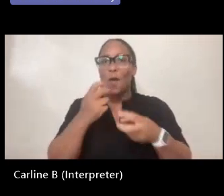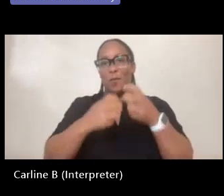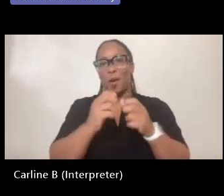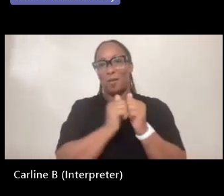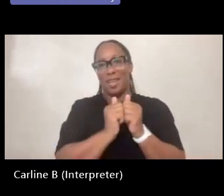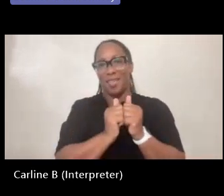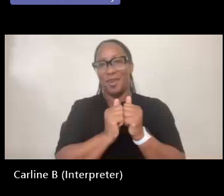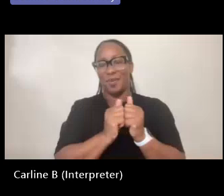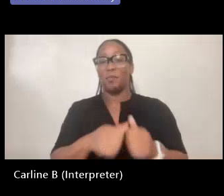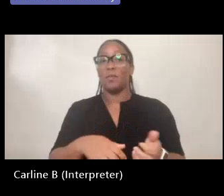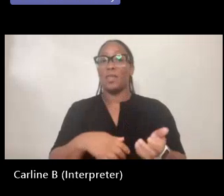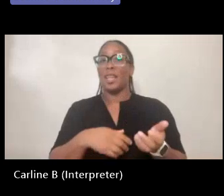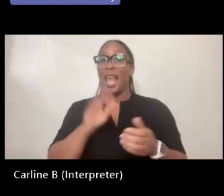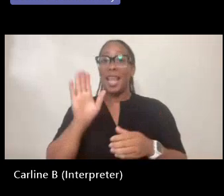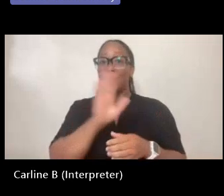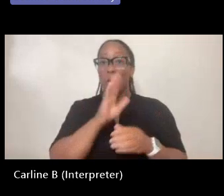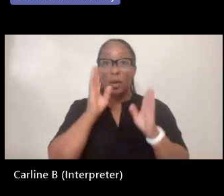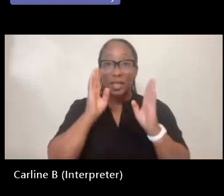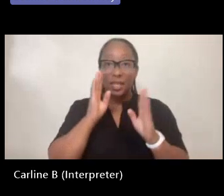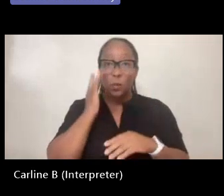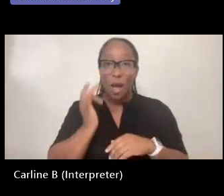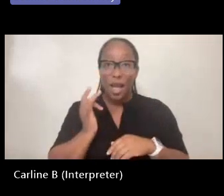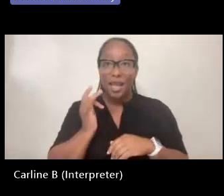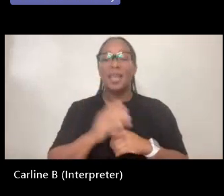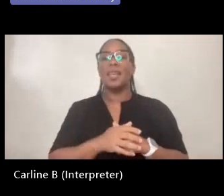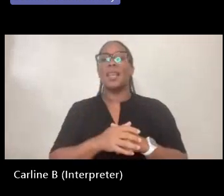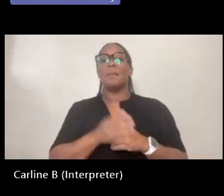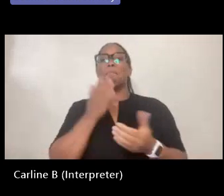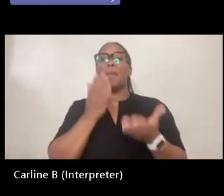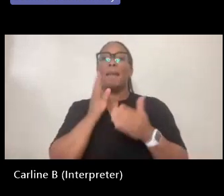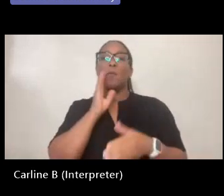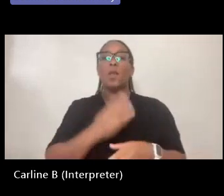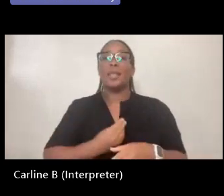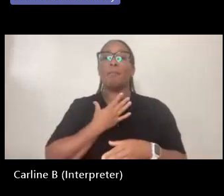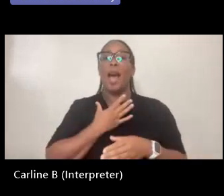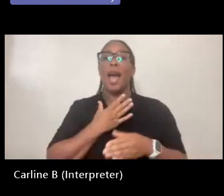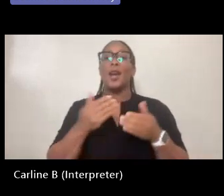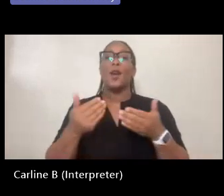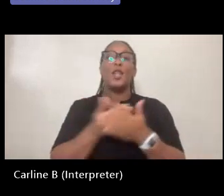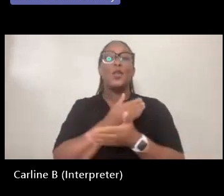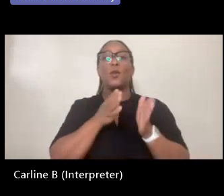I bring this to your attention because it may inspire new directions for you to go